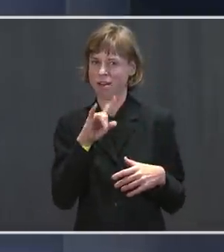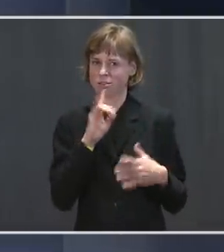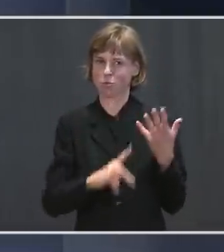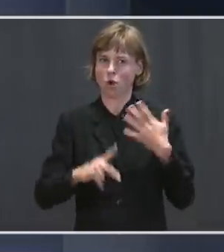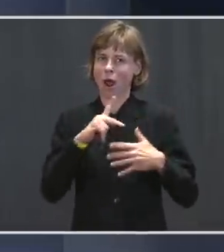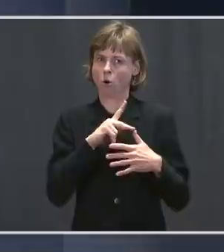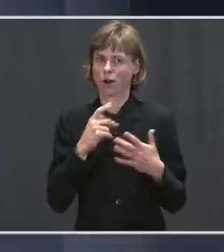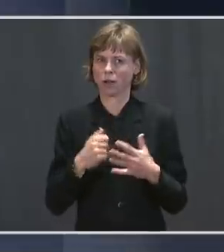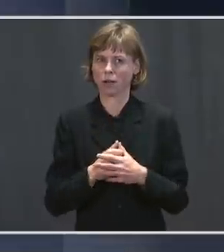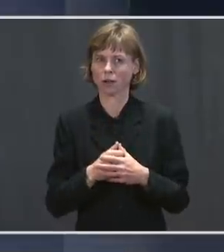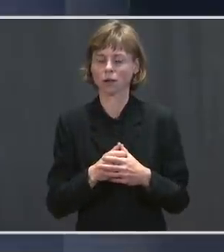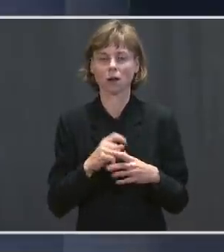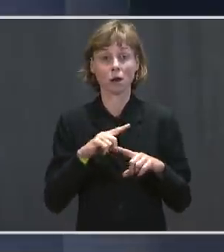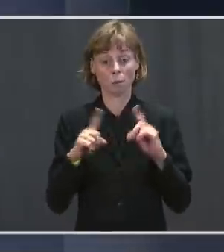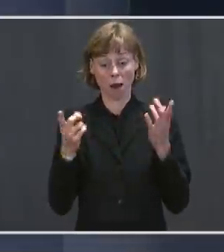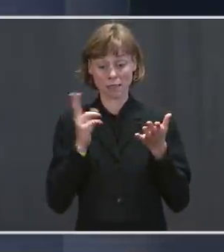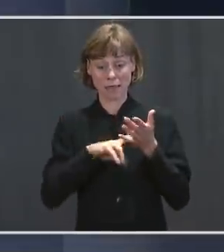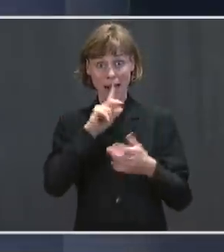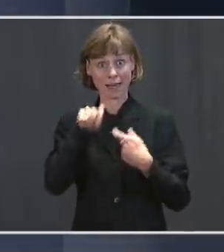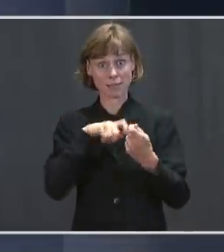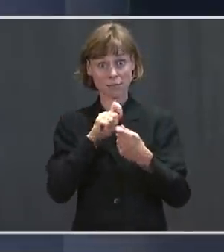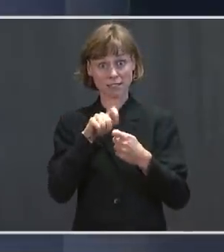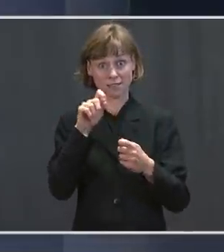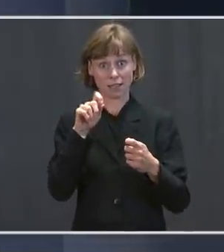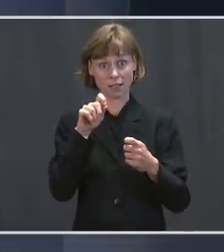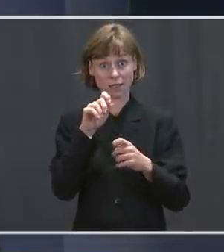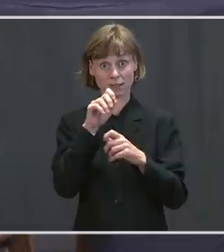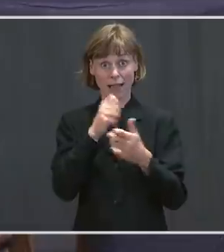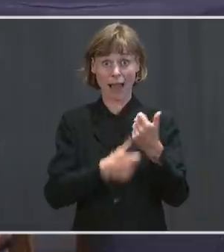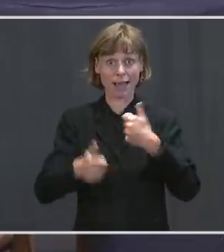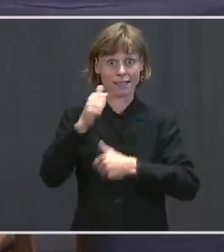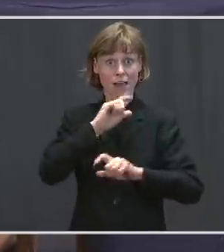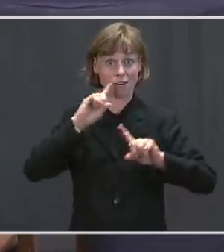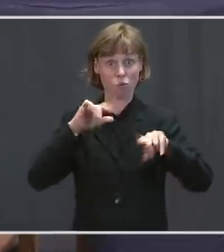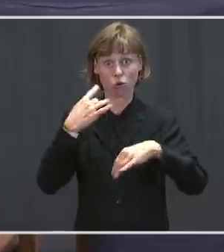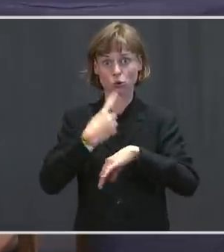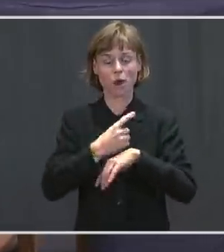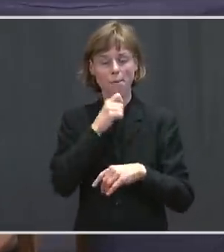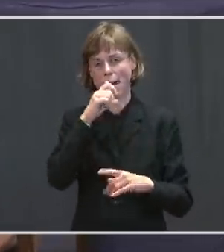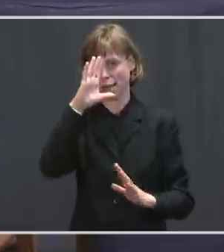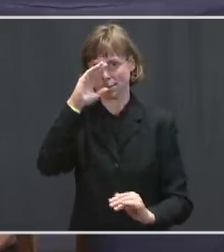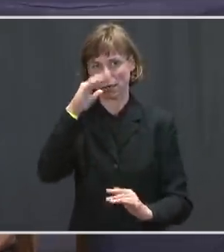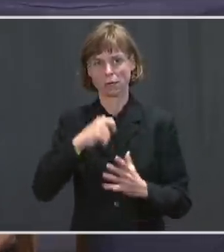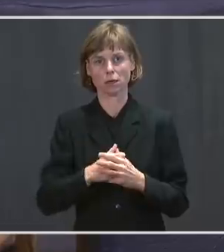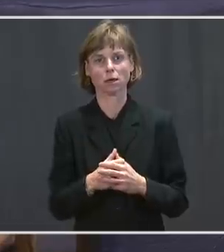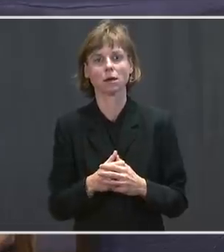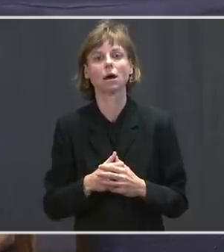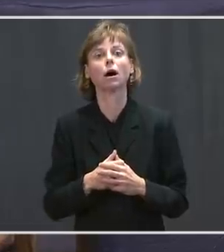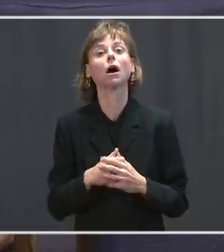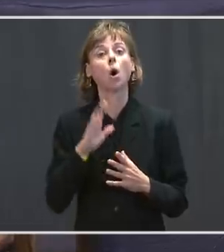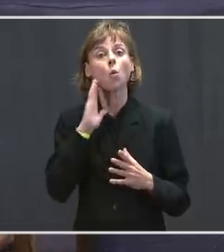to sign a specific executive order today. The Press: Can you expect him to announce his intent to raise the cap for the fiscal year